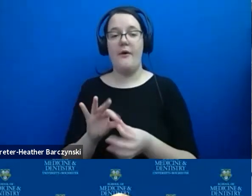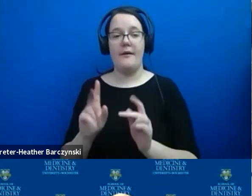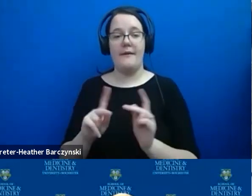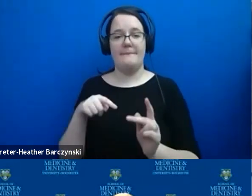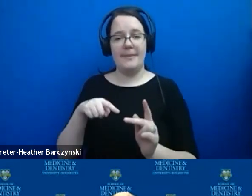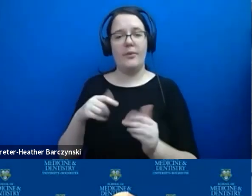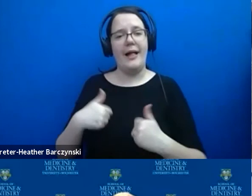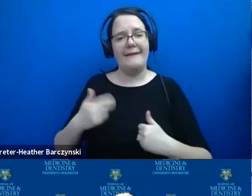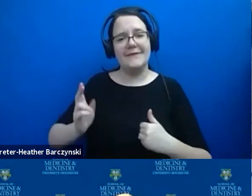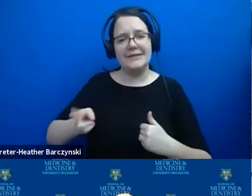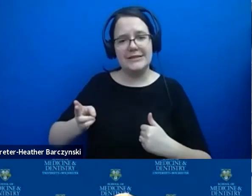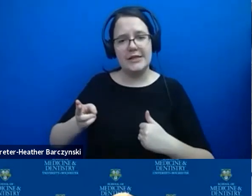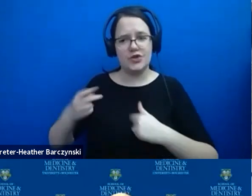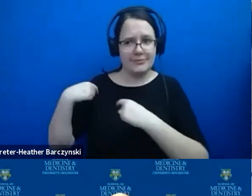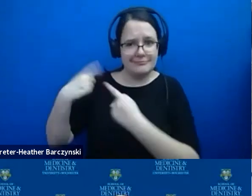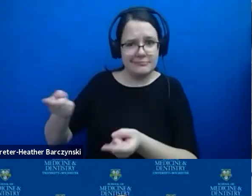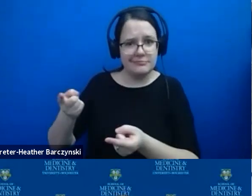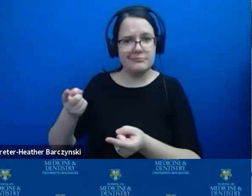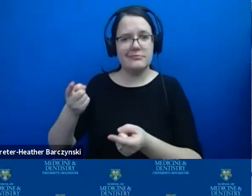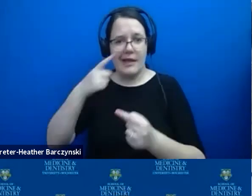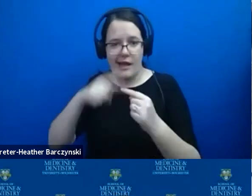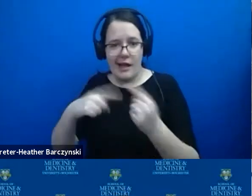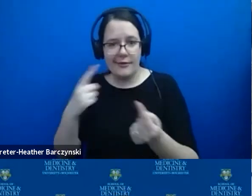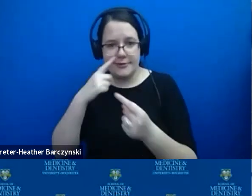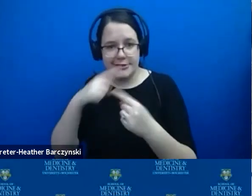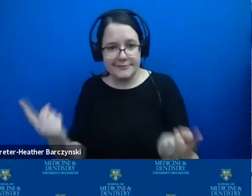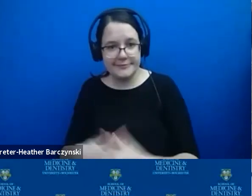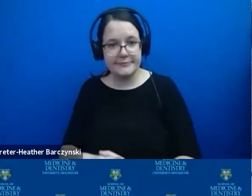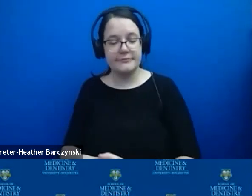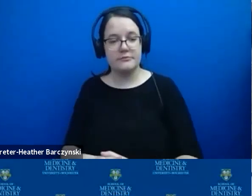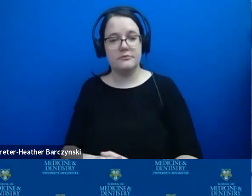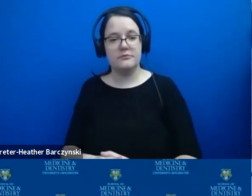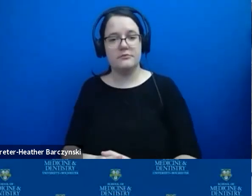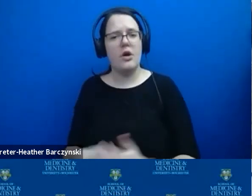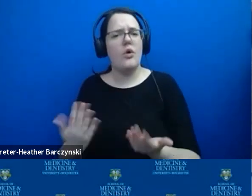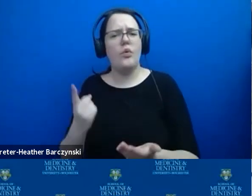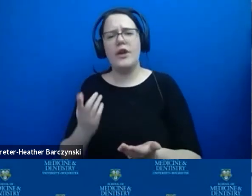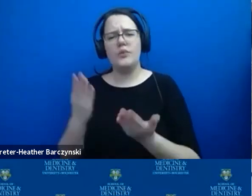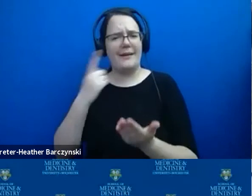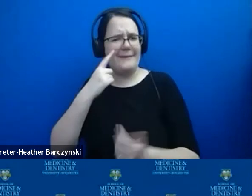allergy in some form or other and um what do you recommend for those folks and similarly